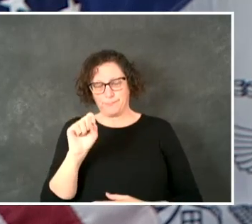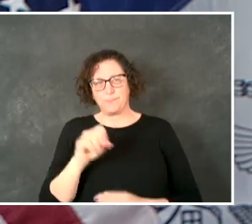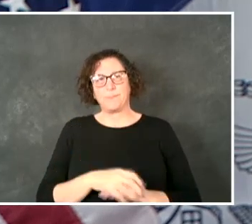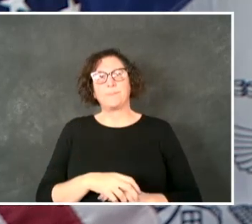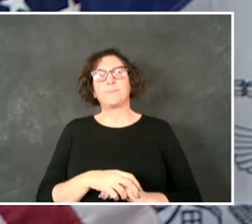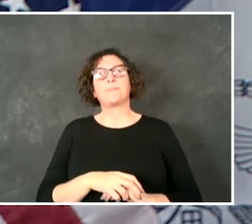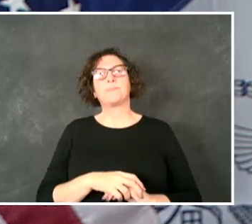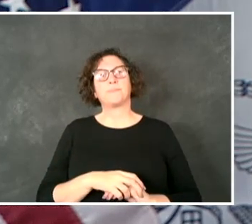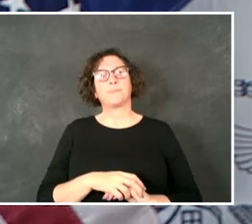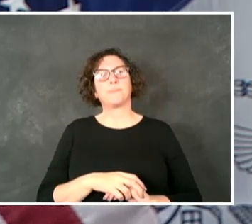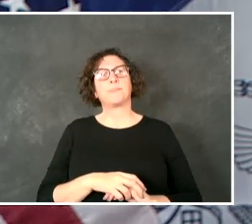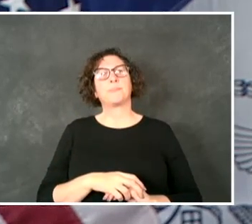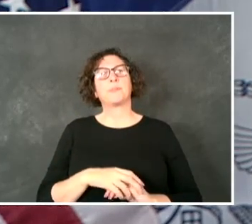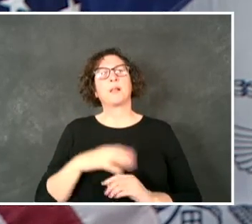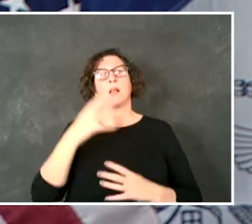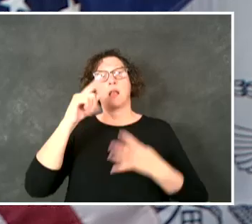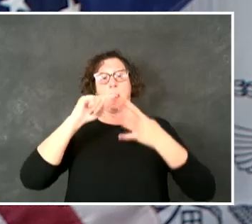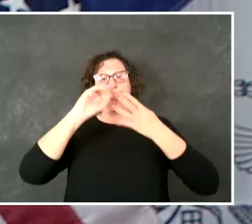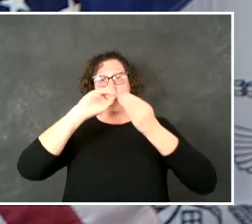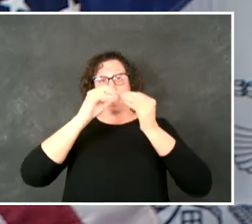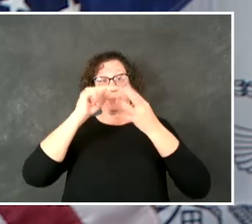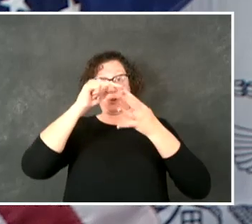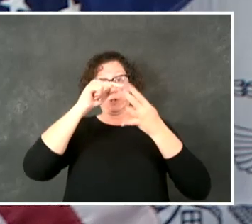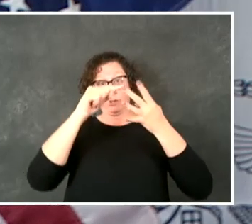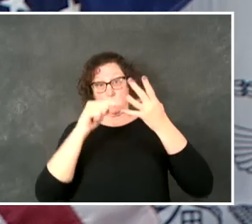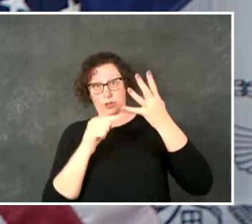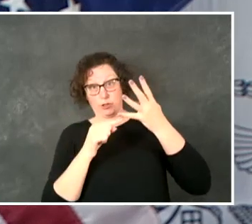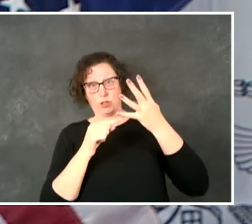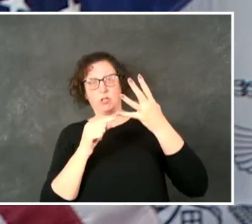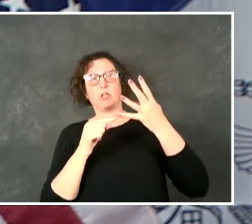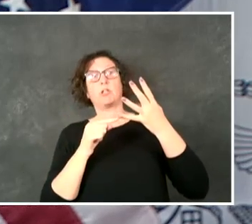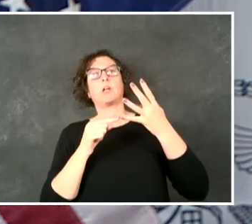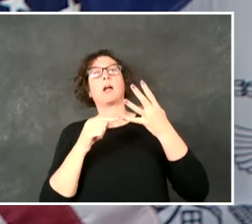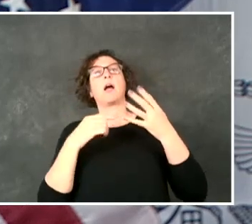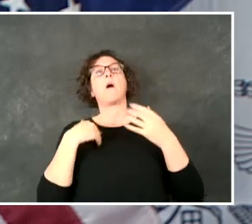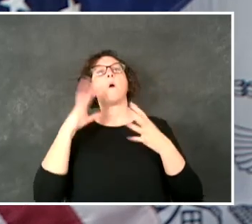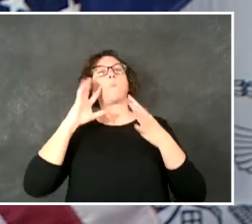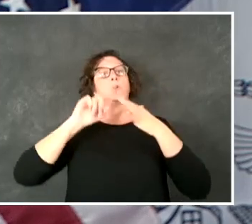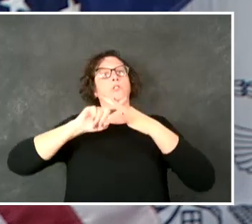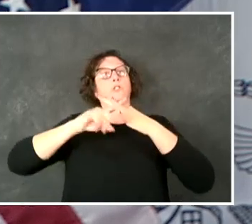IT'S BEING SEPARATED OUT. IT'S GATE QUESTION.